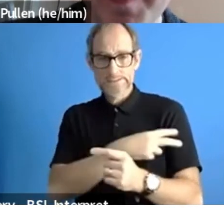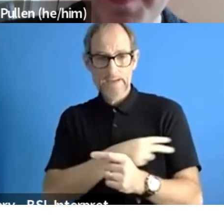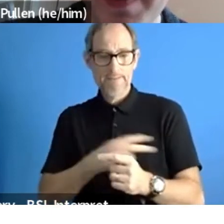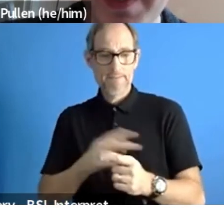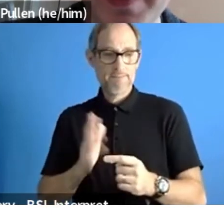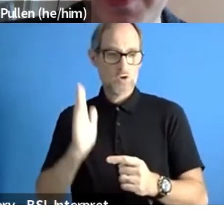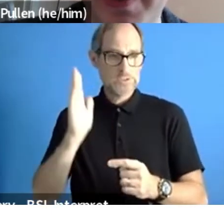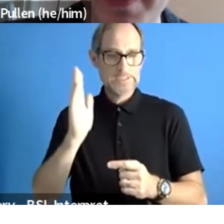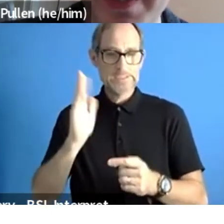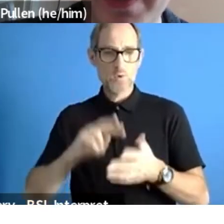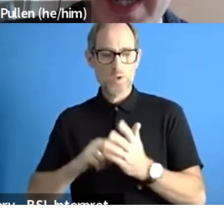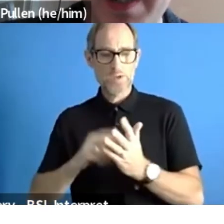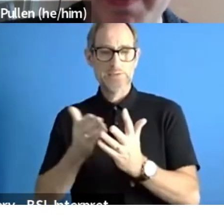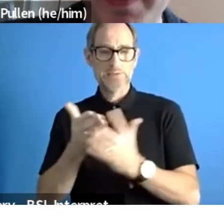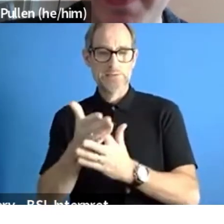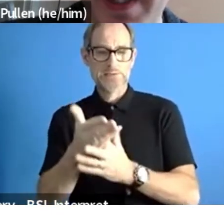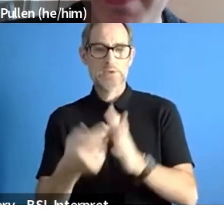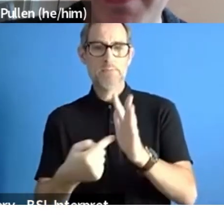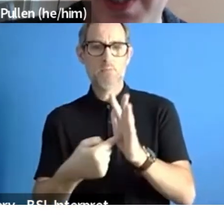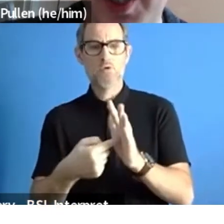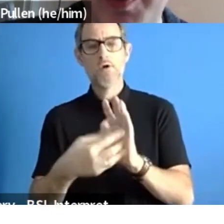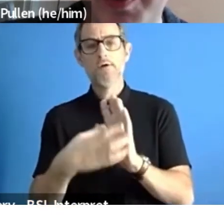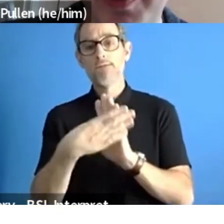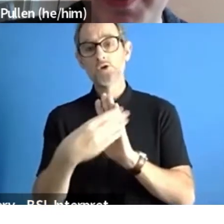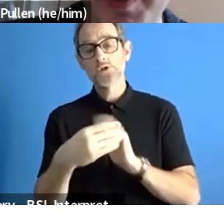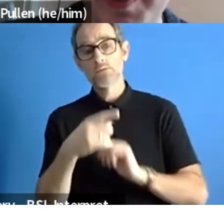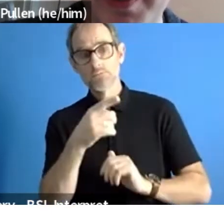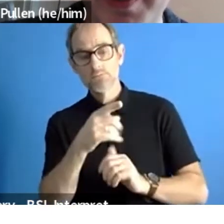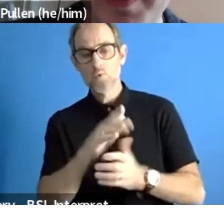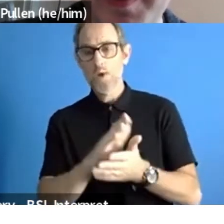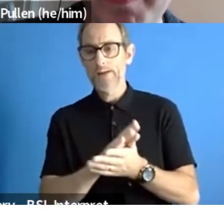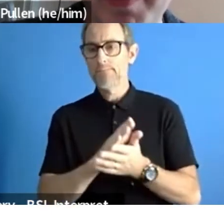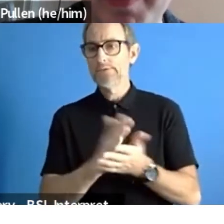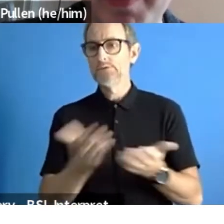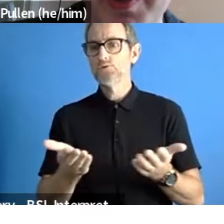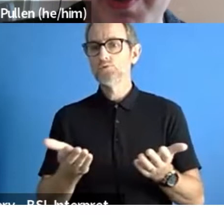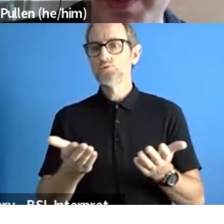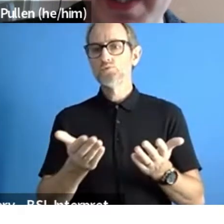For example, is the organisation happy to have a lower quality product that's